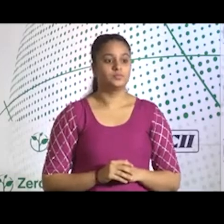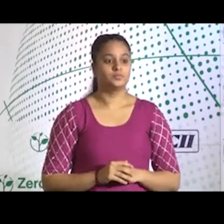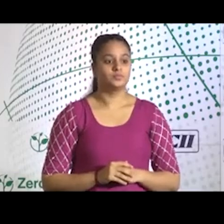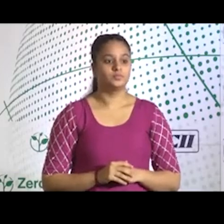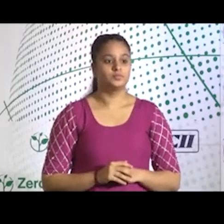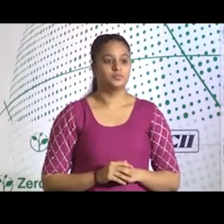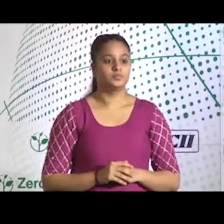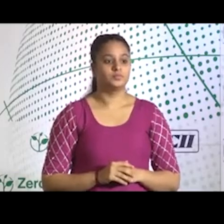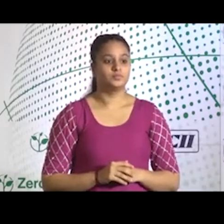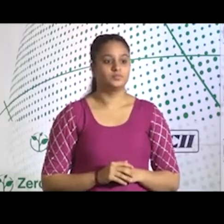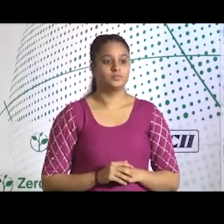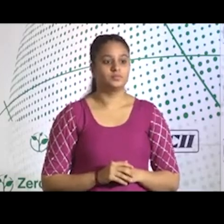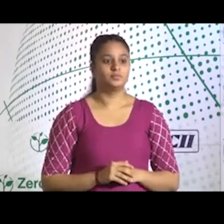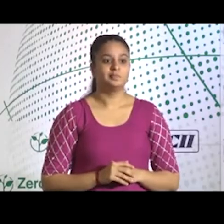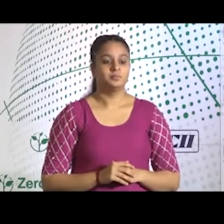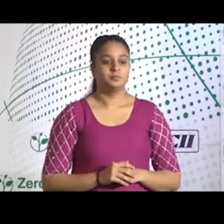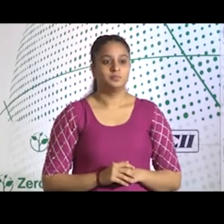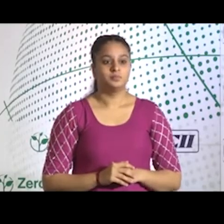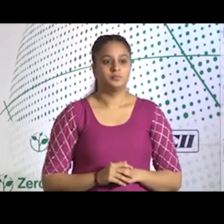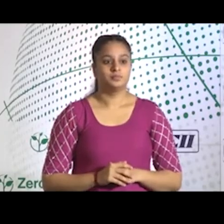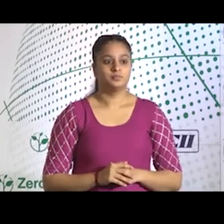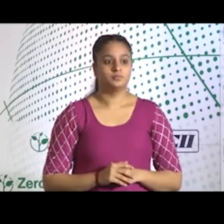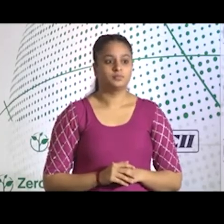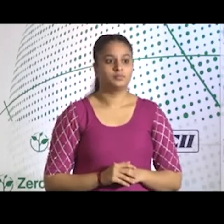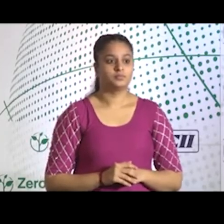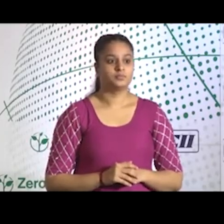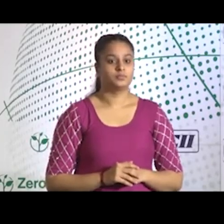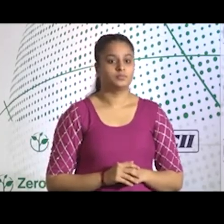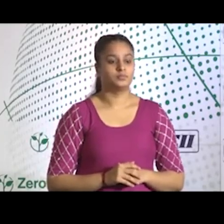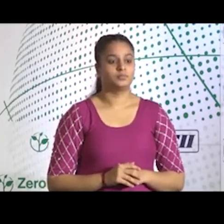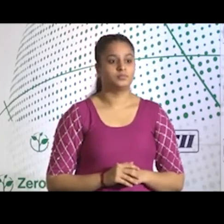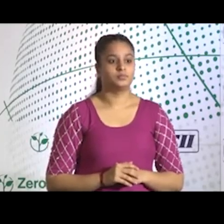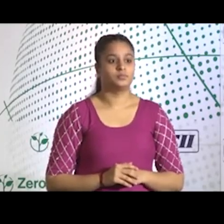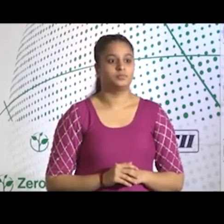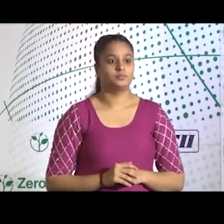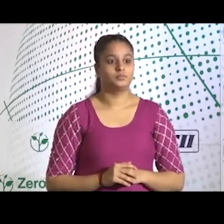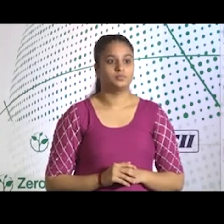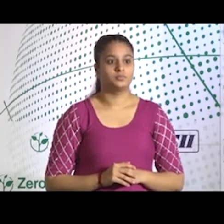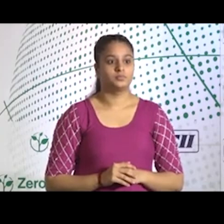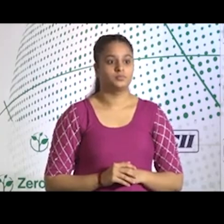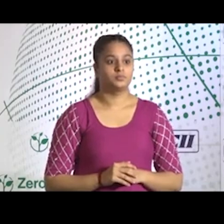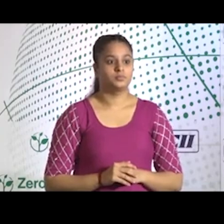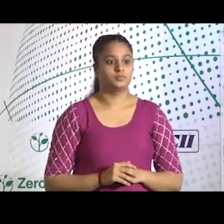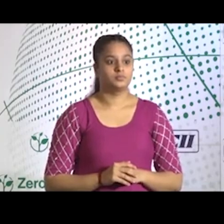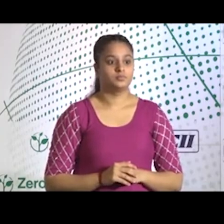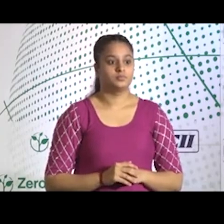it's all okay. So i think the